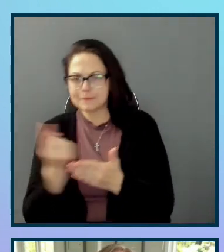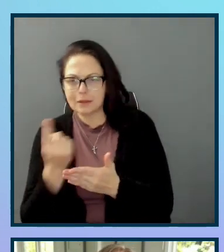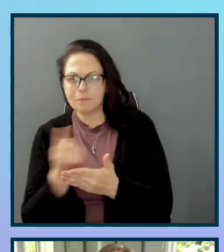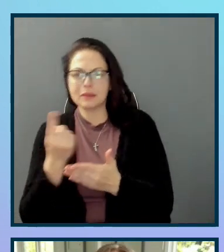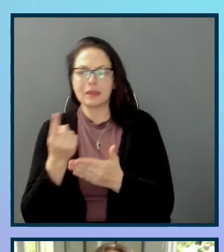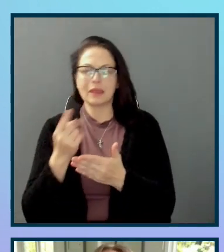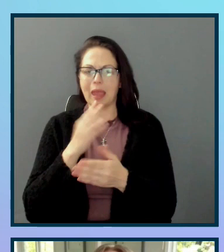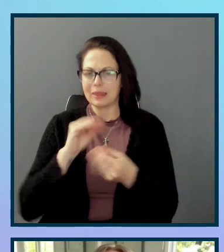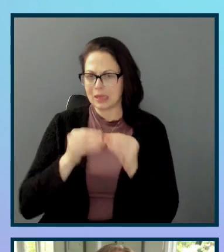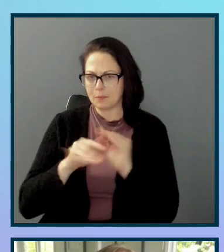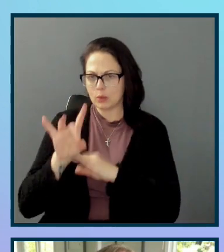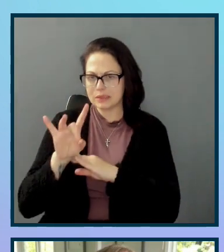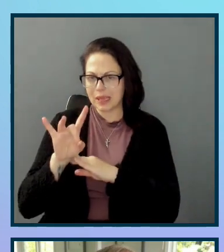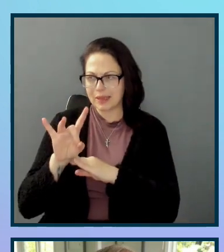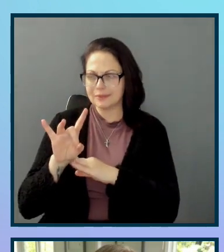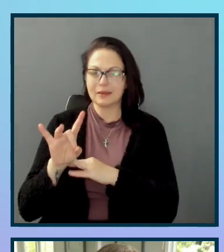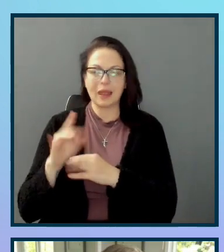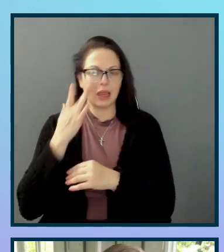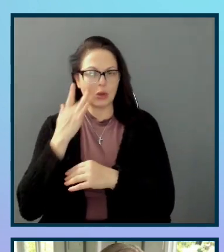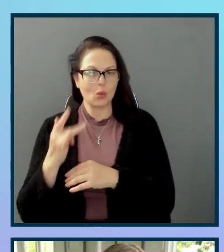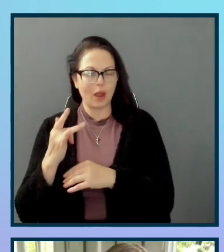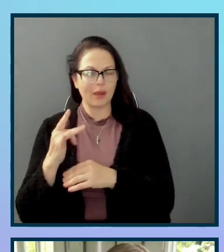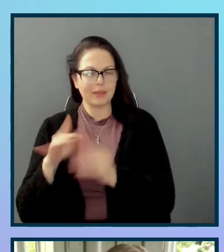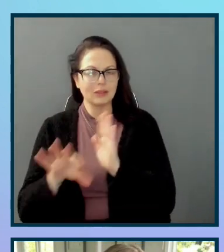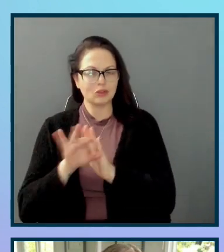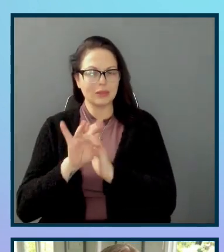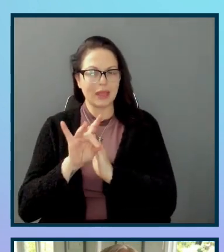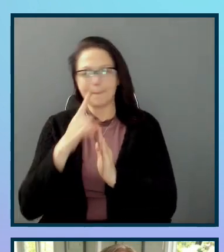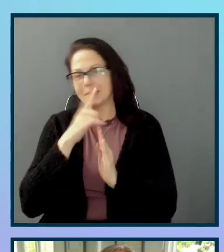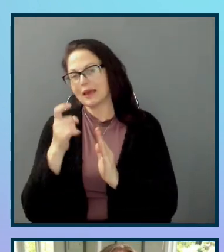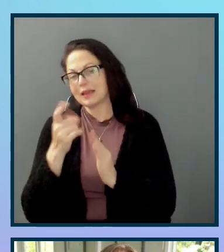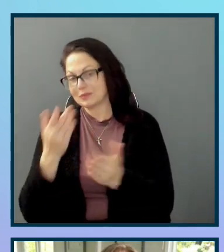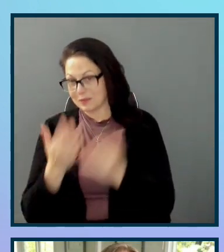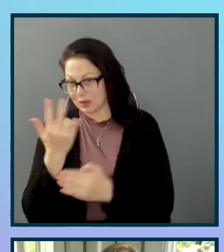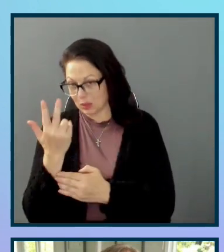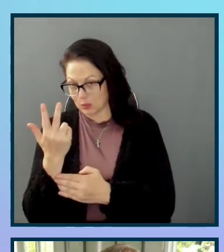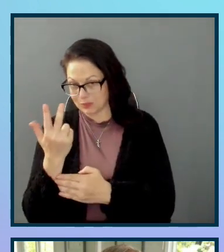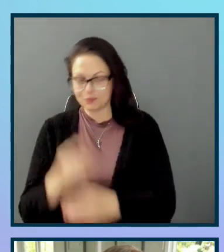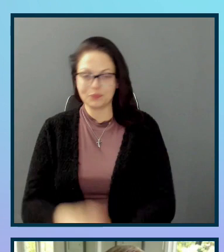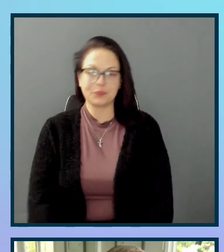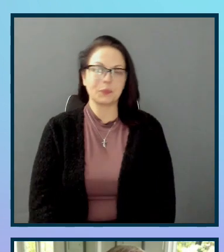is because they can fool you 'cause it might be a three, okay? So let's go back over to the app.